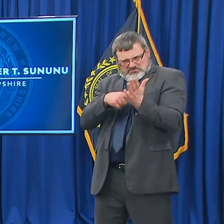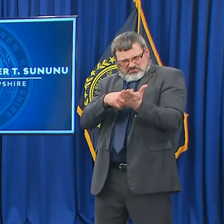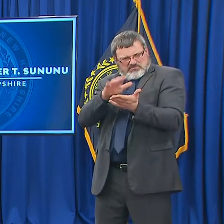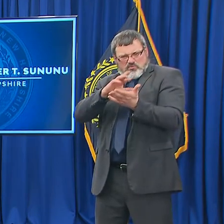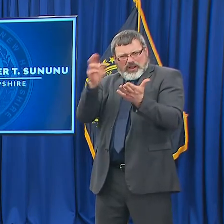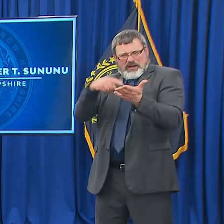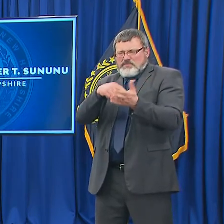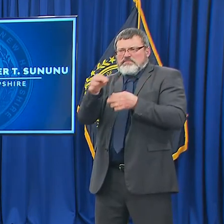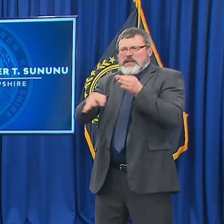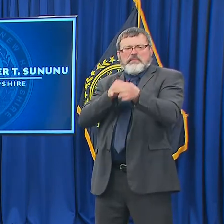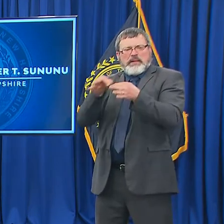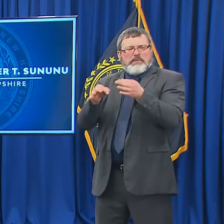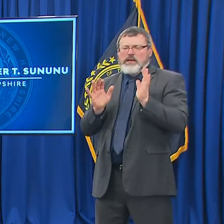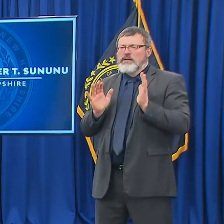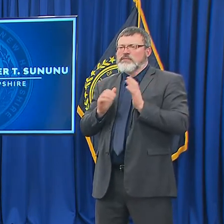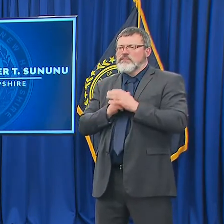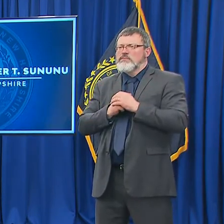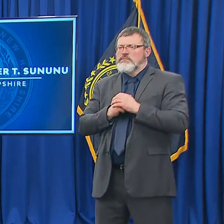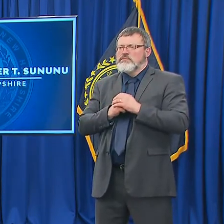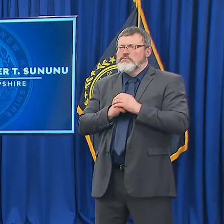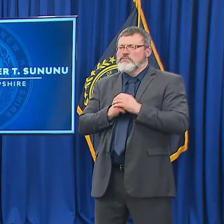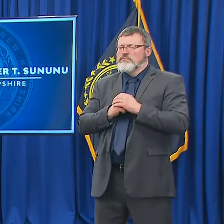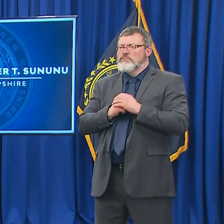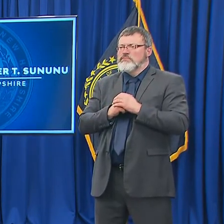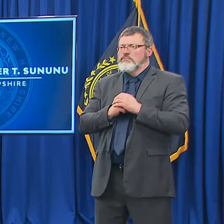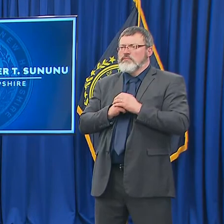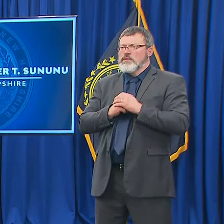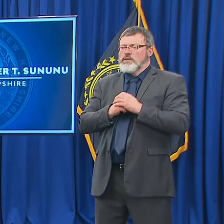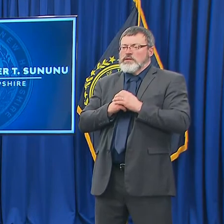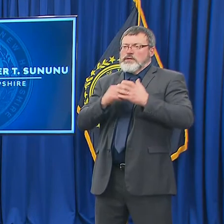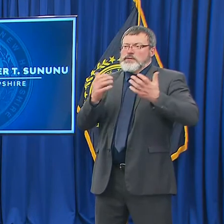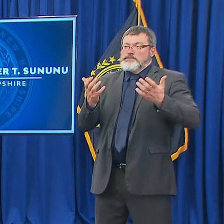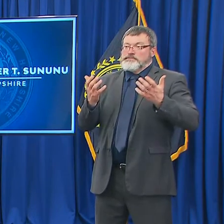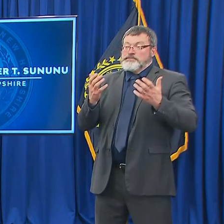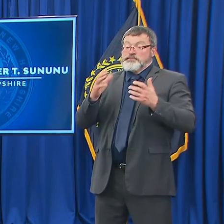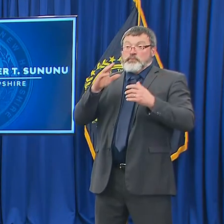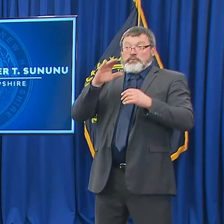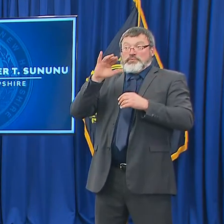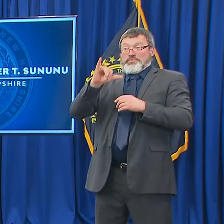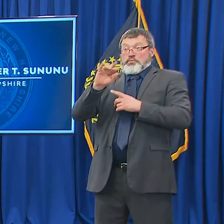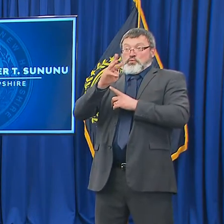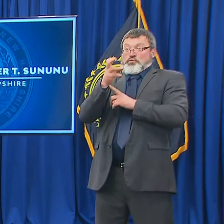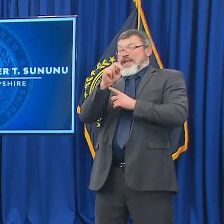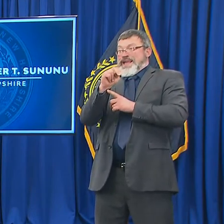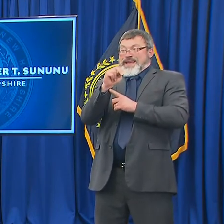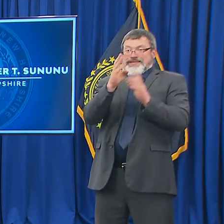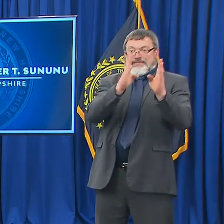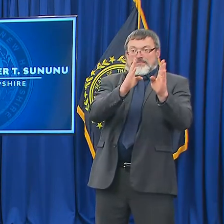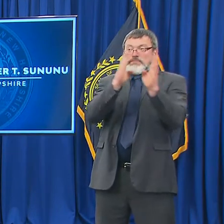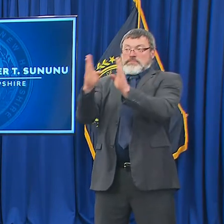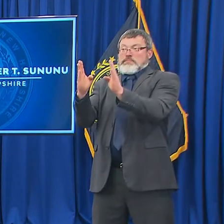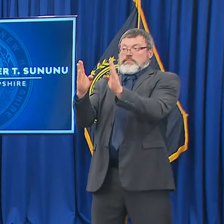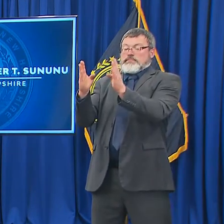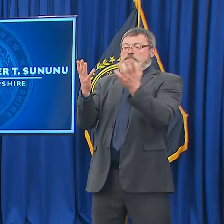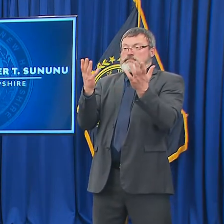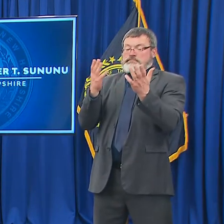If you will. And if additional mandates want to be put on by the local level. That's that's their choice. And they have every right to do so.